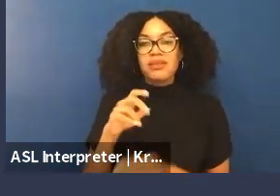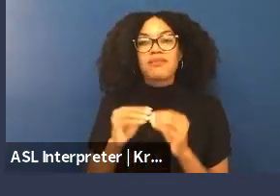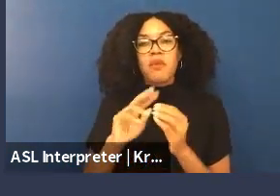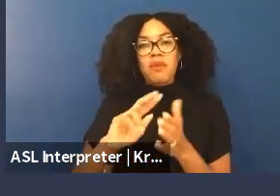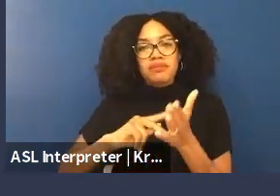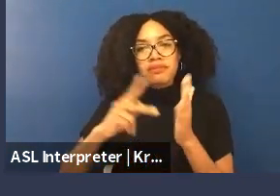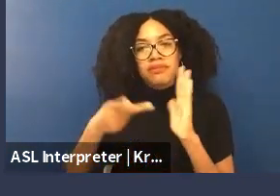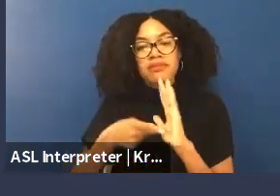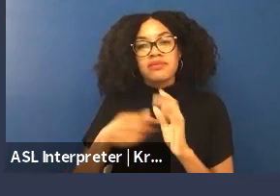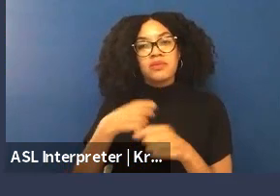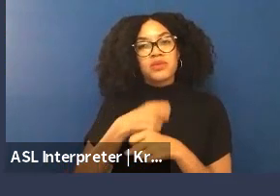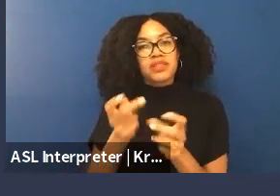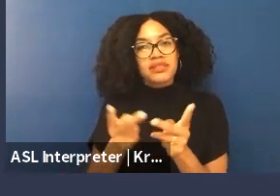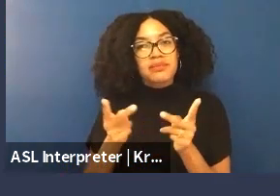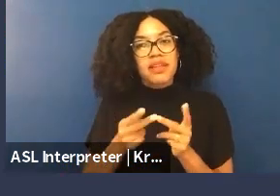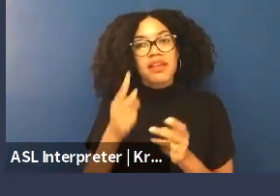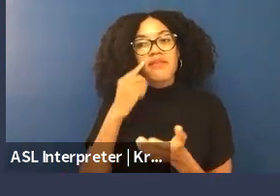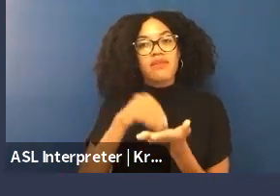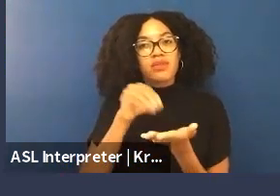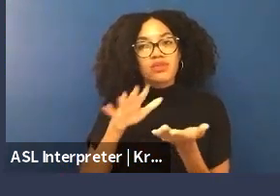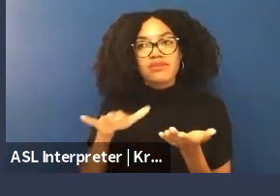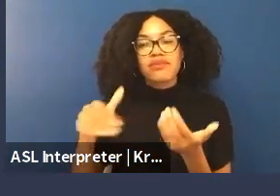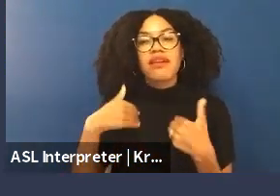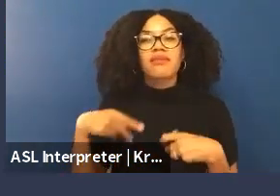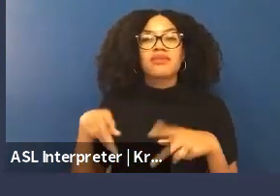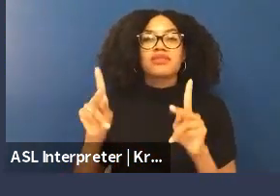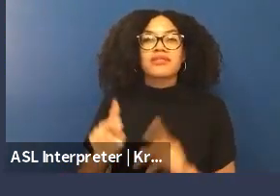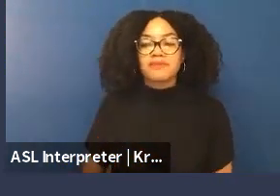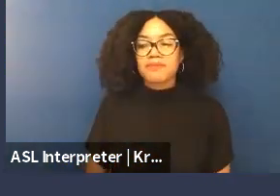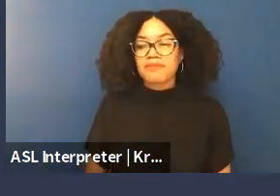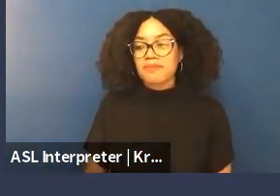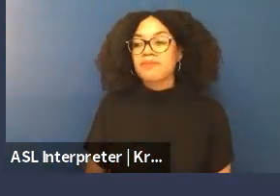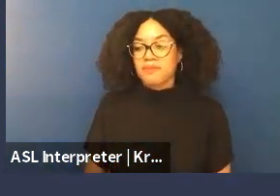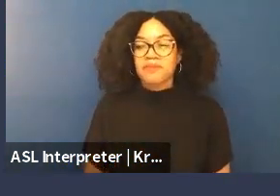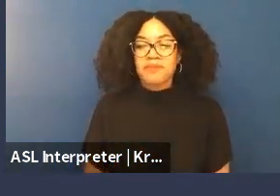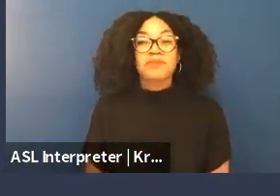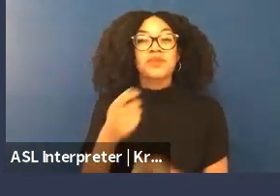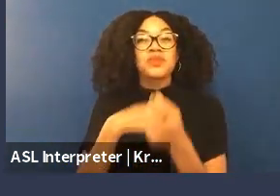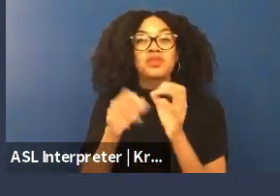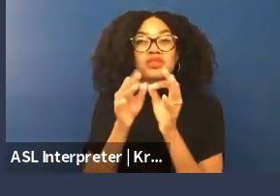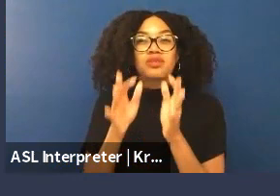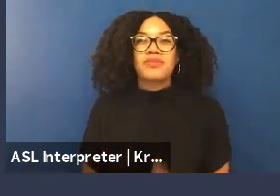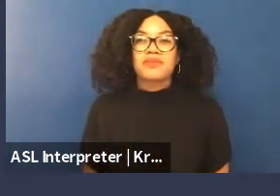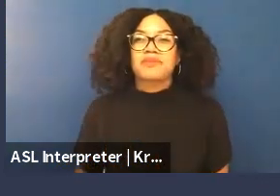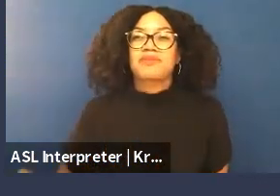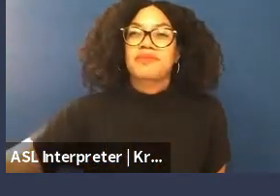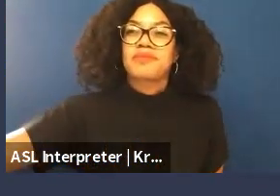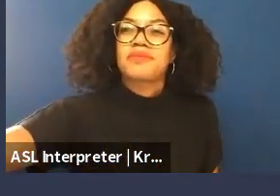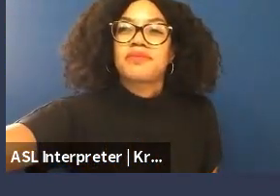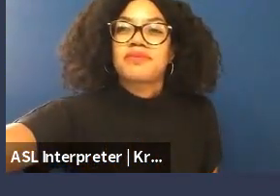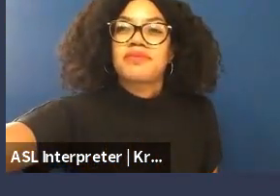spaces for students to have these opportunities. [Janine] Thanks, another great collaboration.